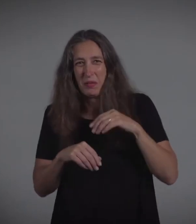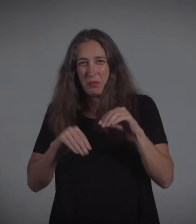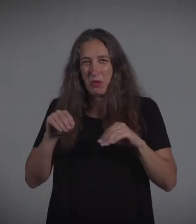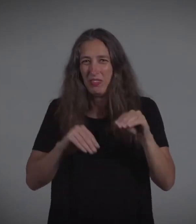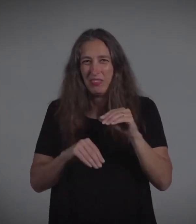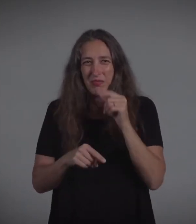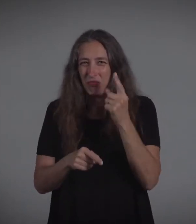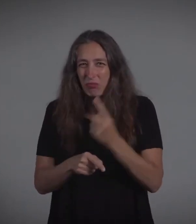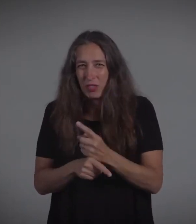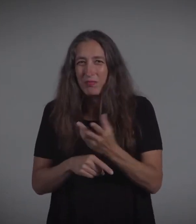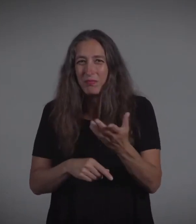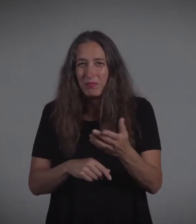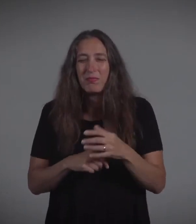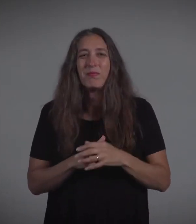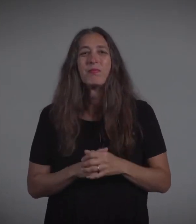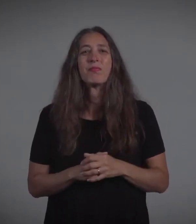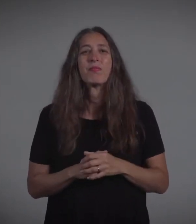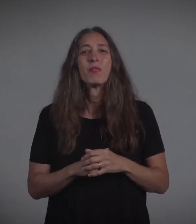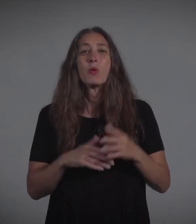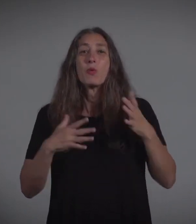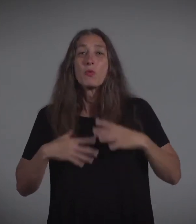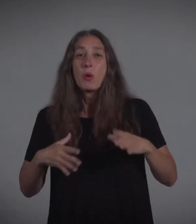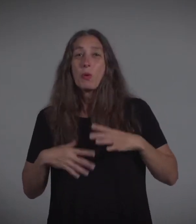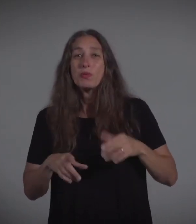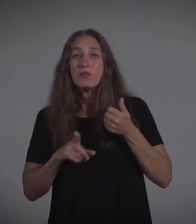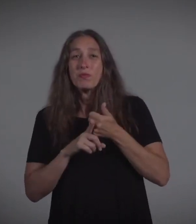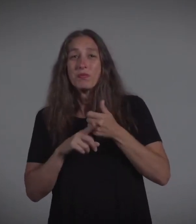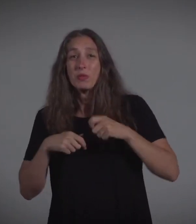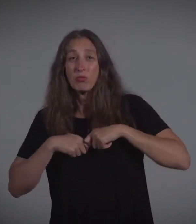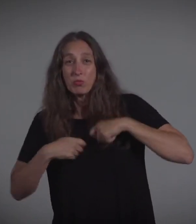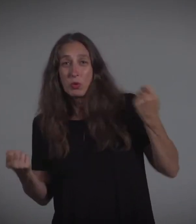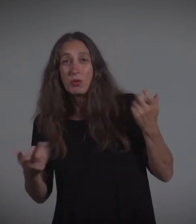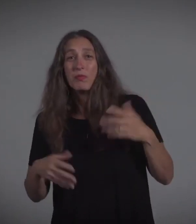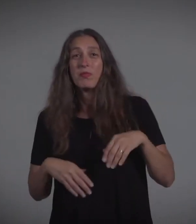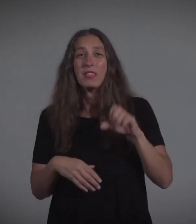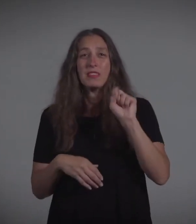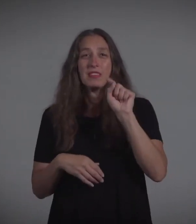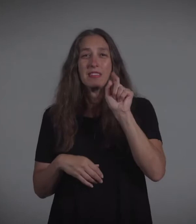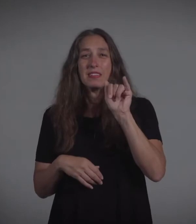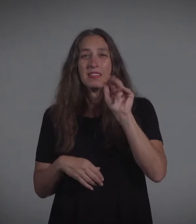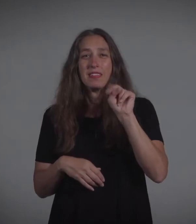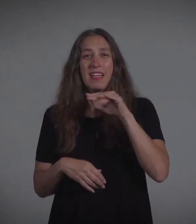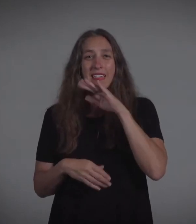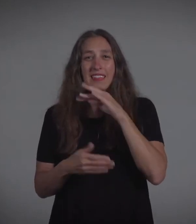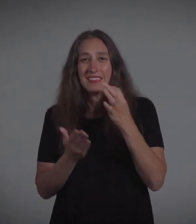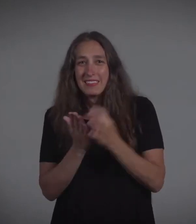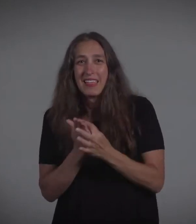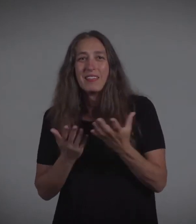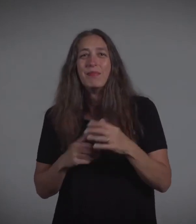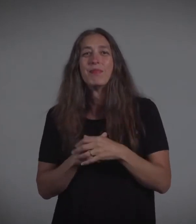and cause a person trouble moving around. The injured person's clothes may be torn and stained with blood.